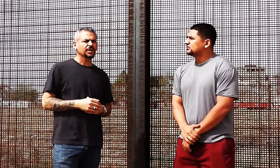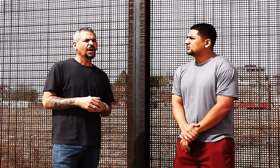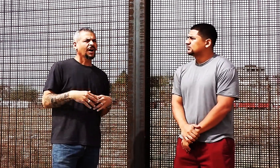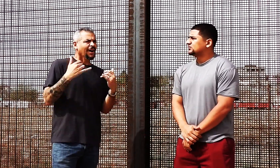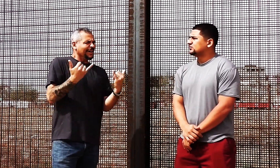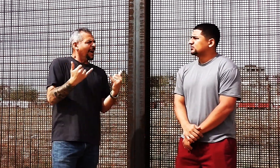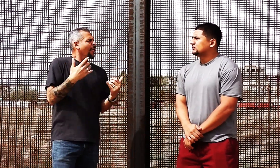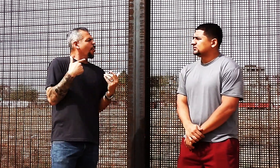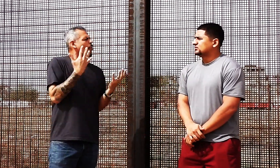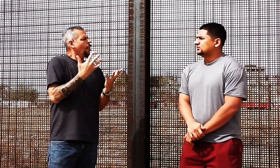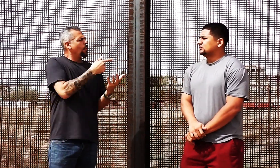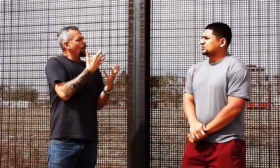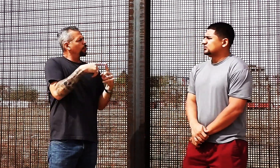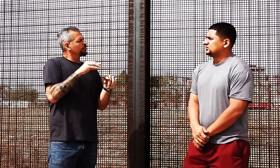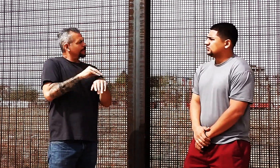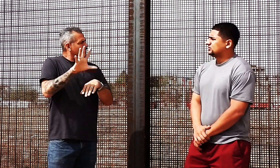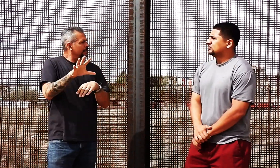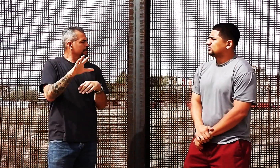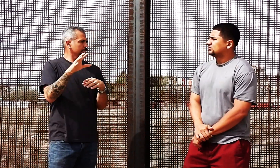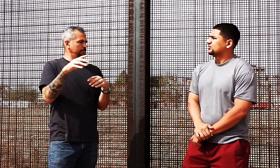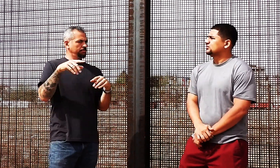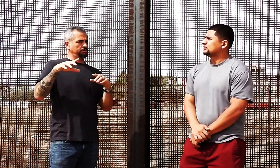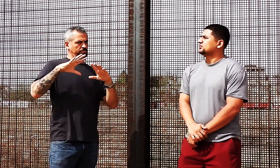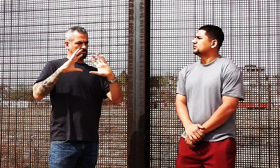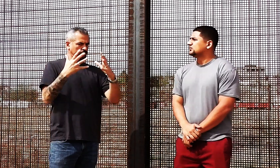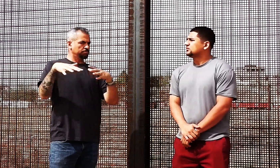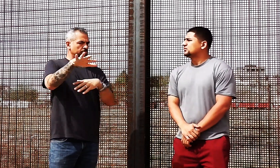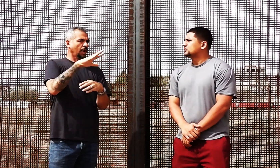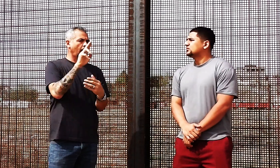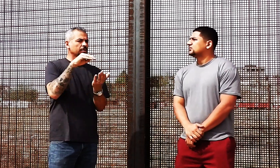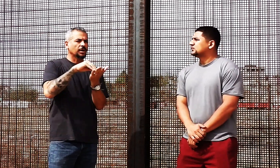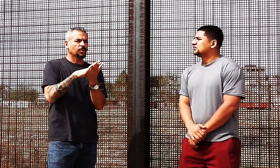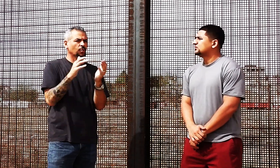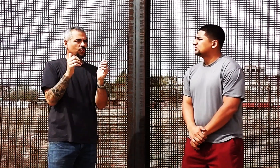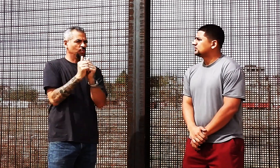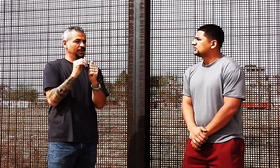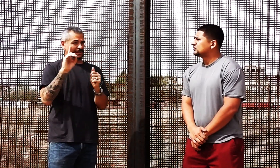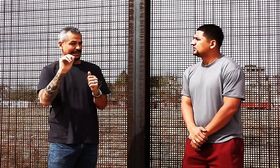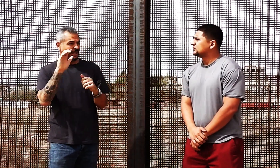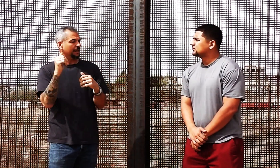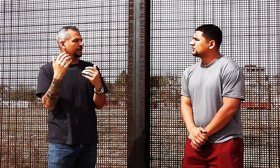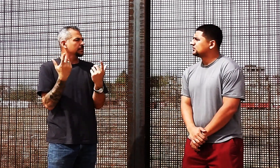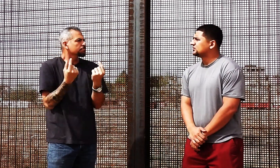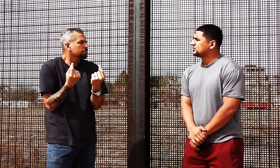Ok. What kind of advices you want to share with undocumented community especially with DACA?